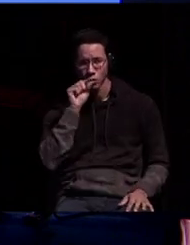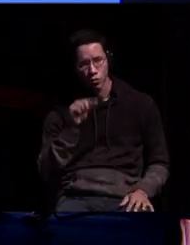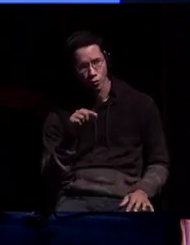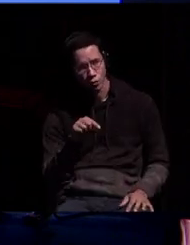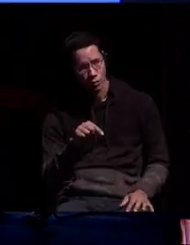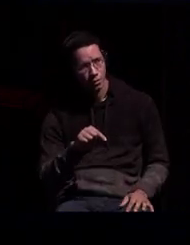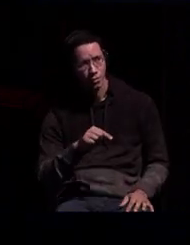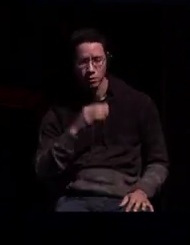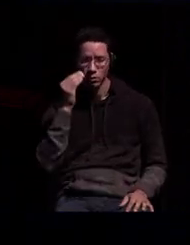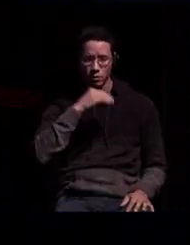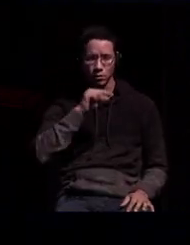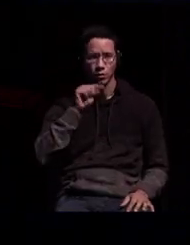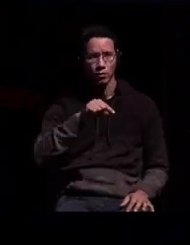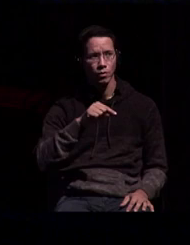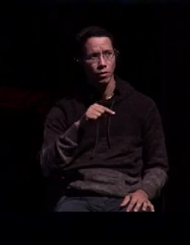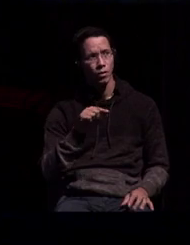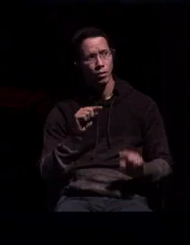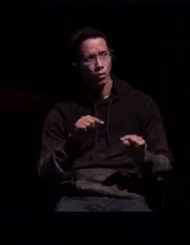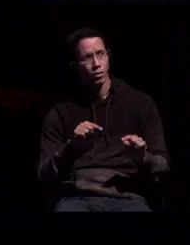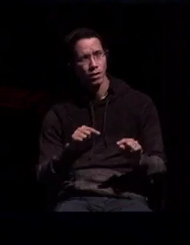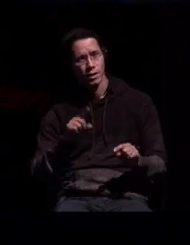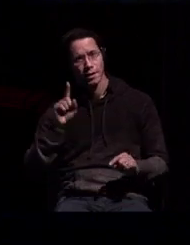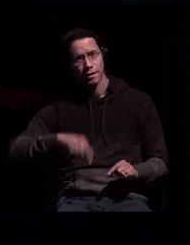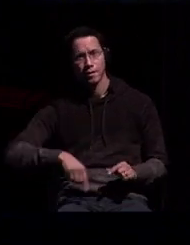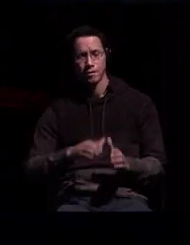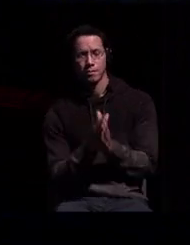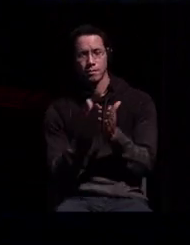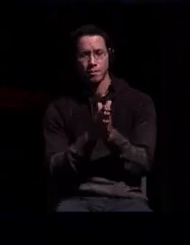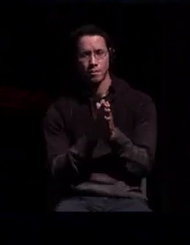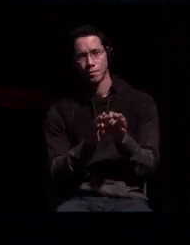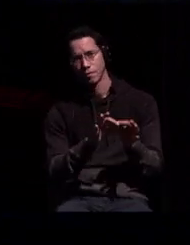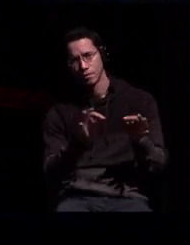as an extension of poverty. In tourism, when we speak of